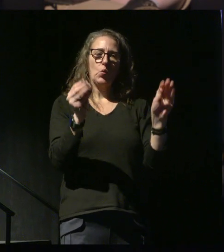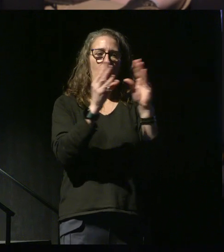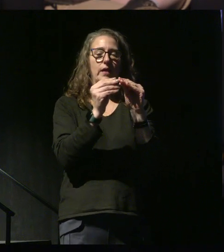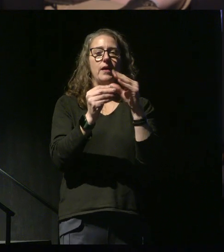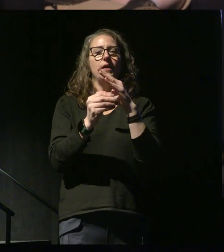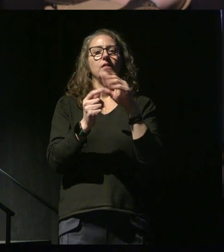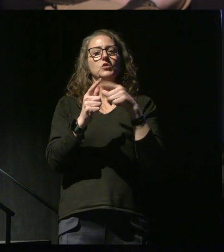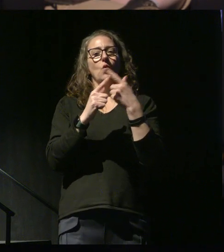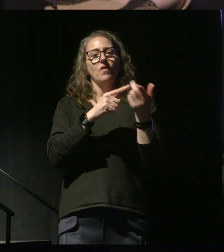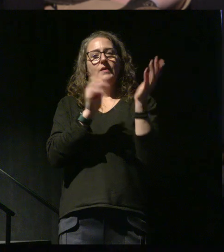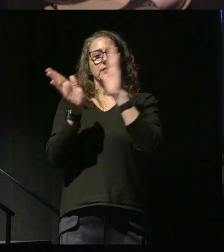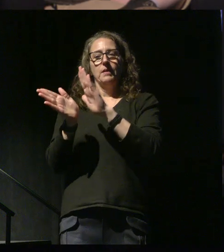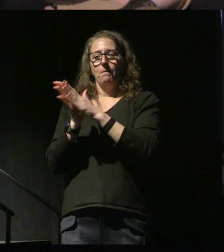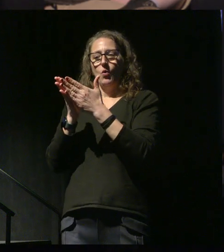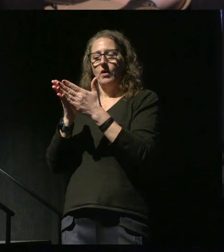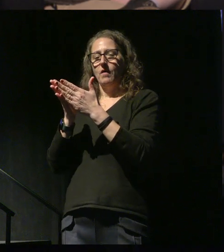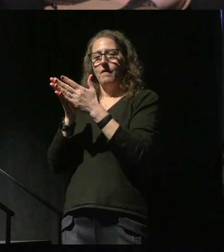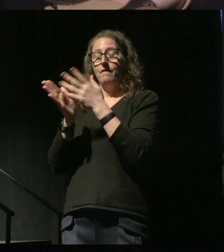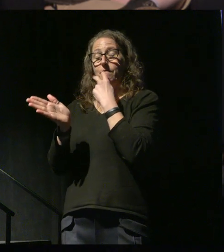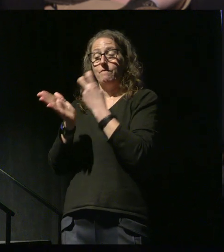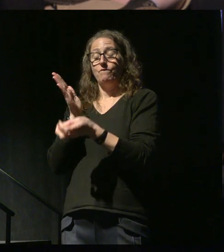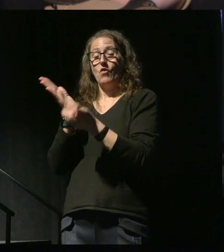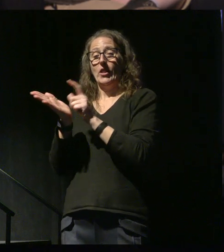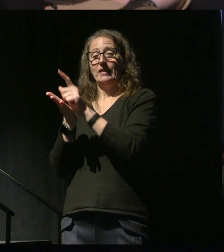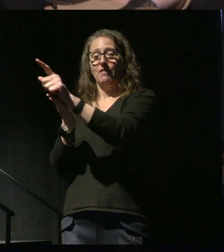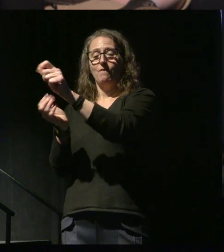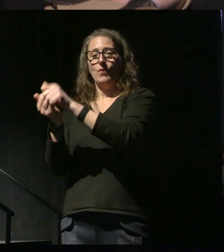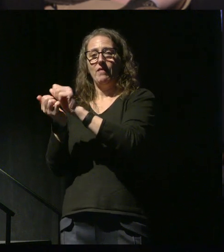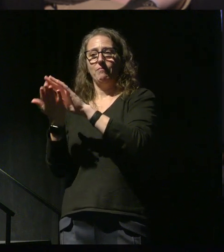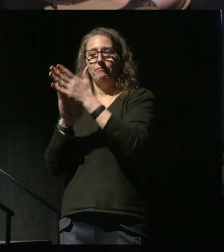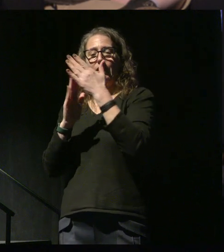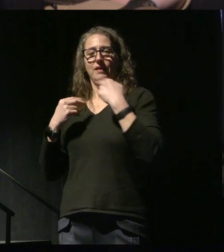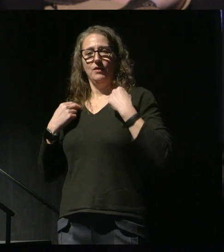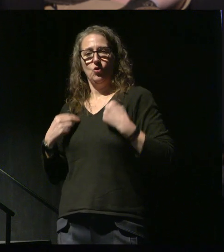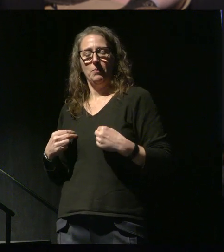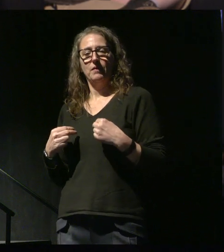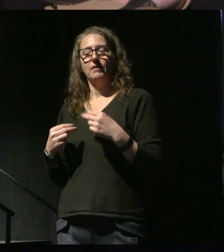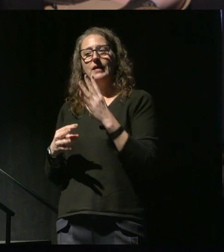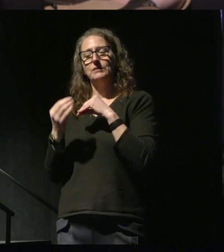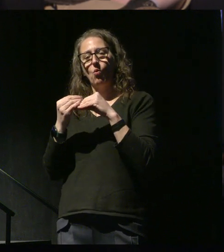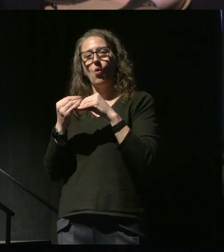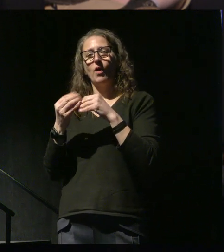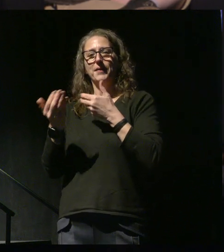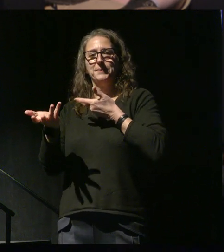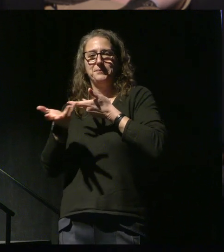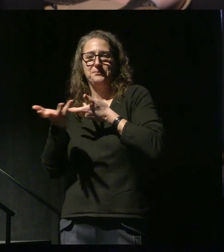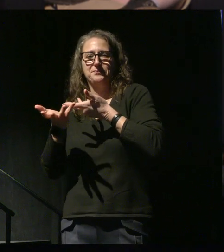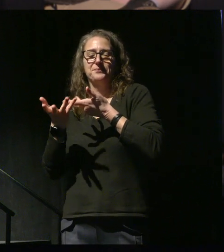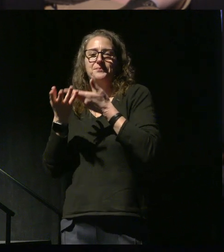is, you know much more conciliatory in its approach to transphobia than Fierce Femmes and Notorious Liars.